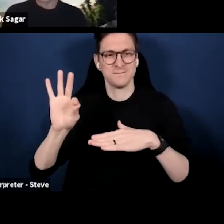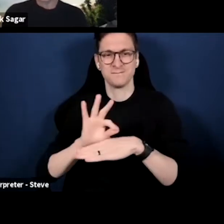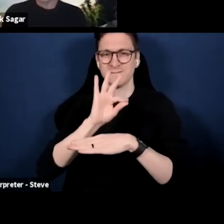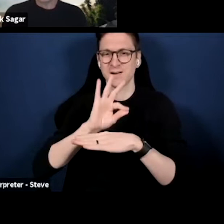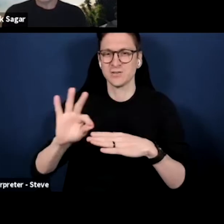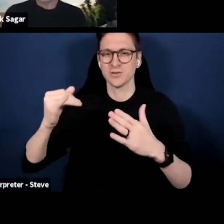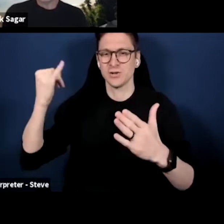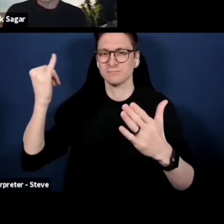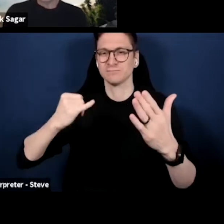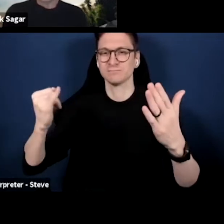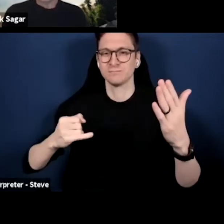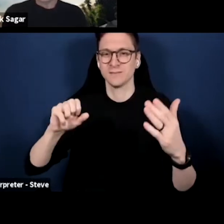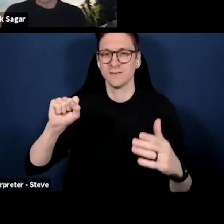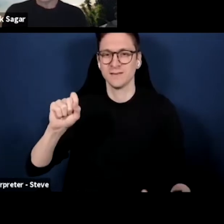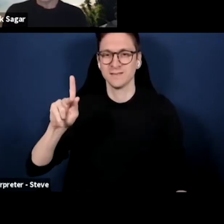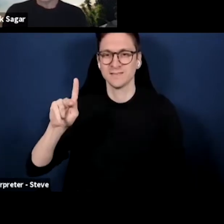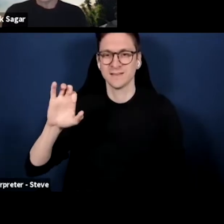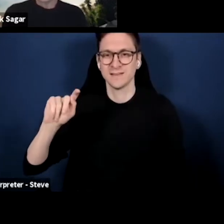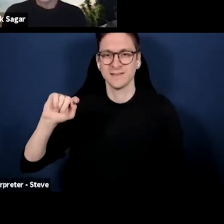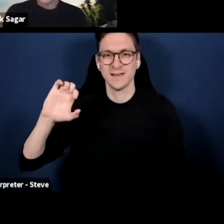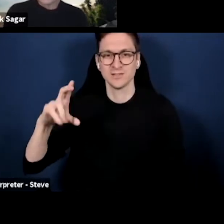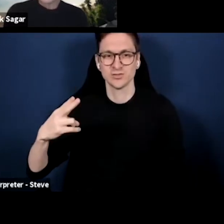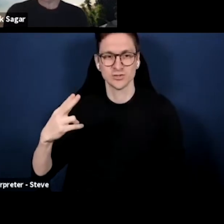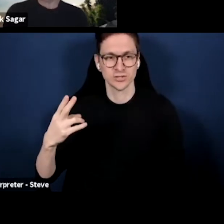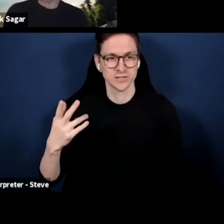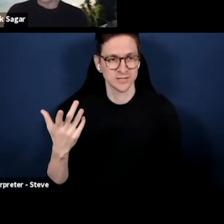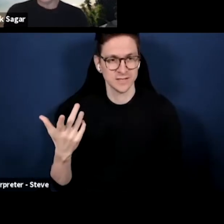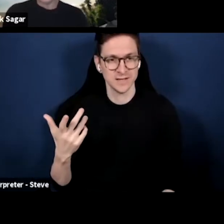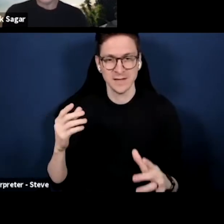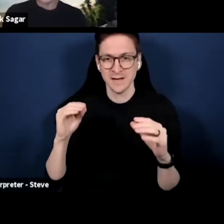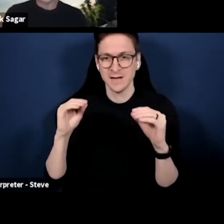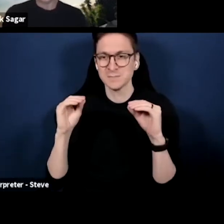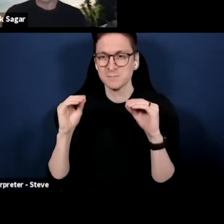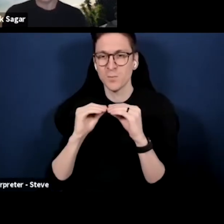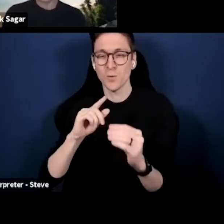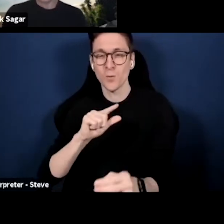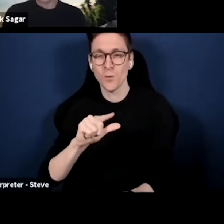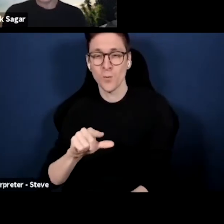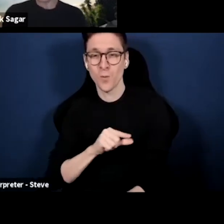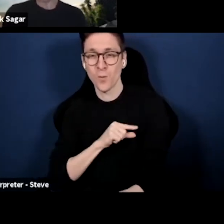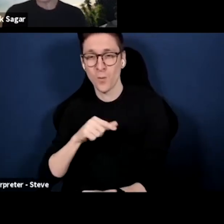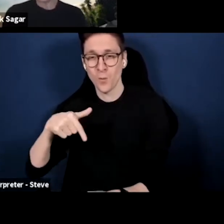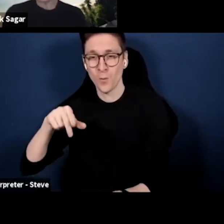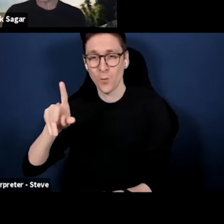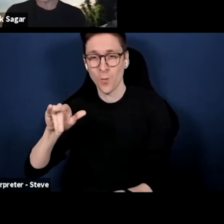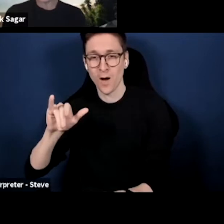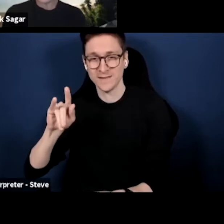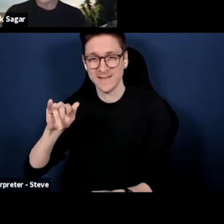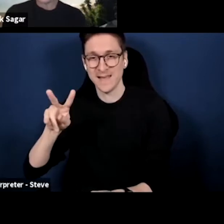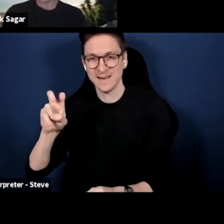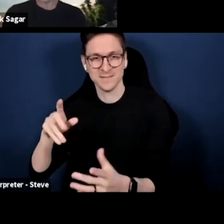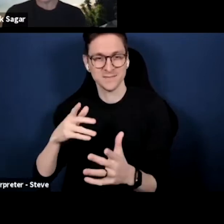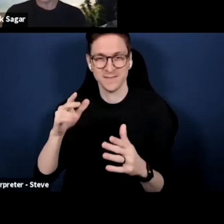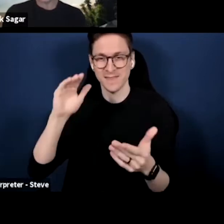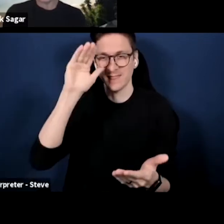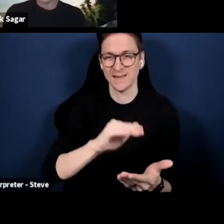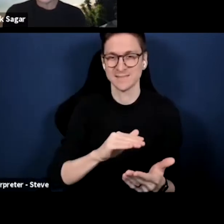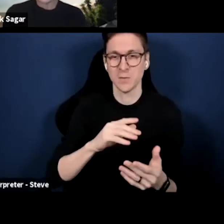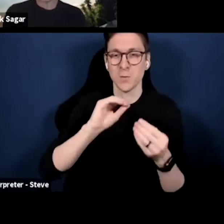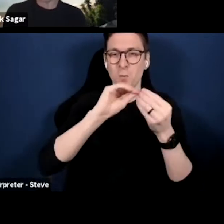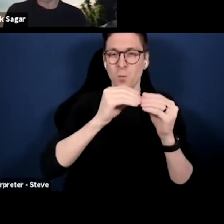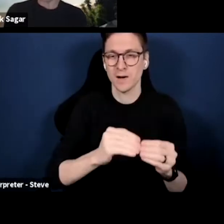more qualitative and quantitative but it's really looking at what happens